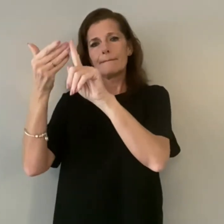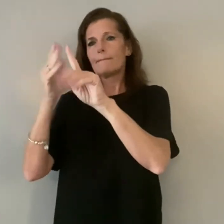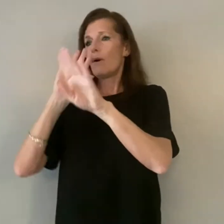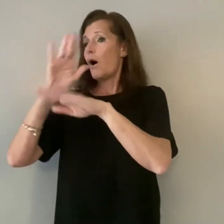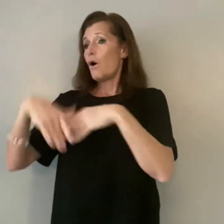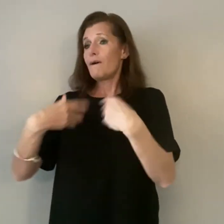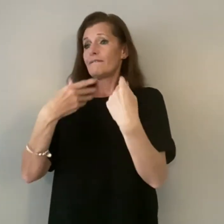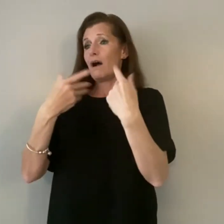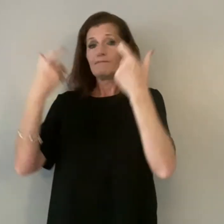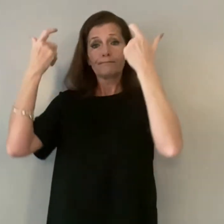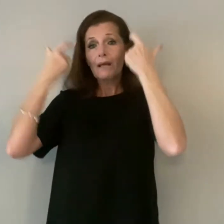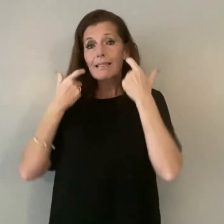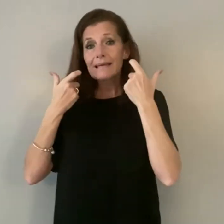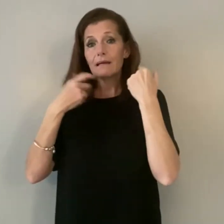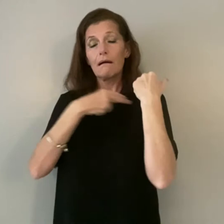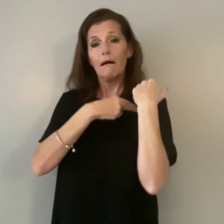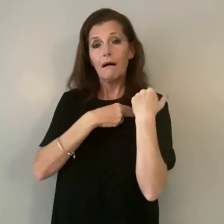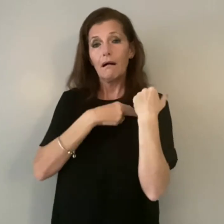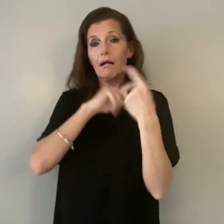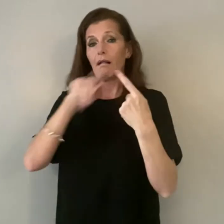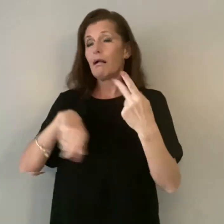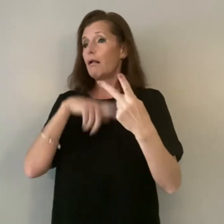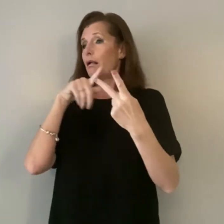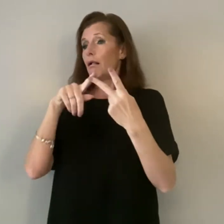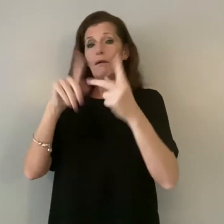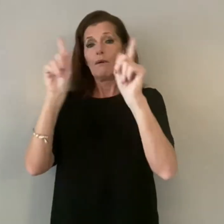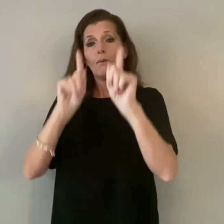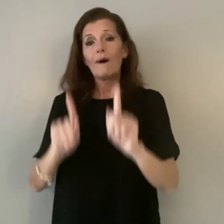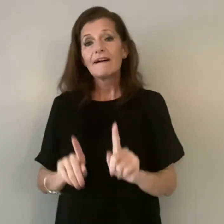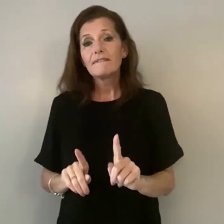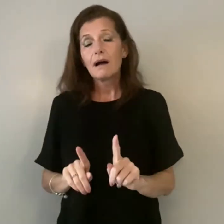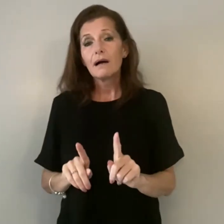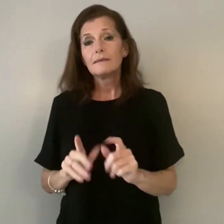whether that's about our legal responsibility or otherwise.